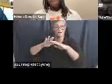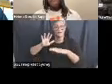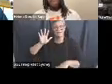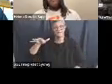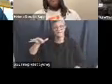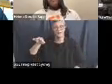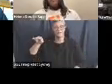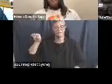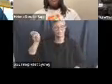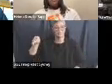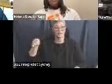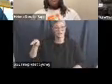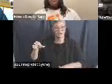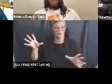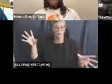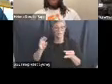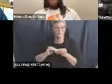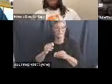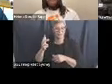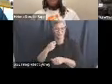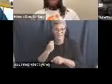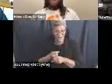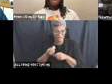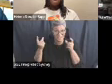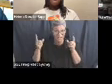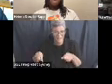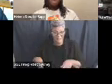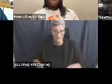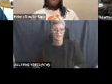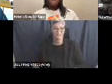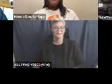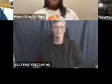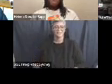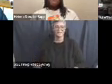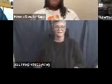ground all of you and understand the power and the beauty of the voices that are coming forward and